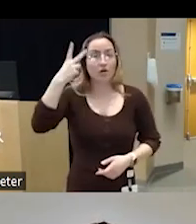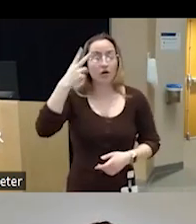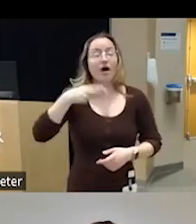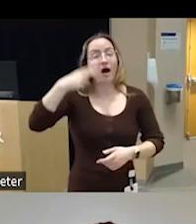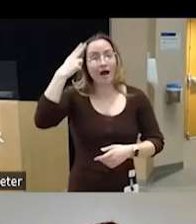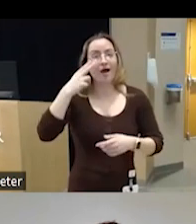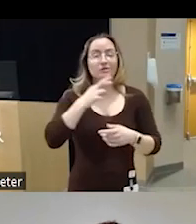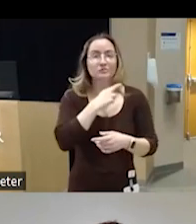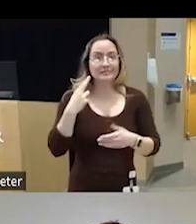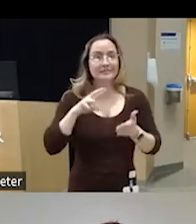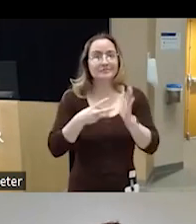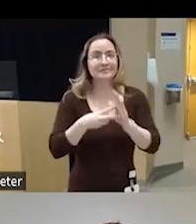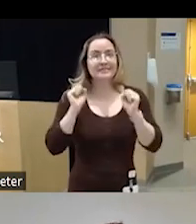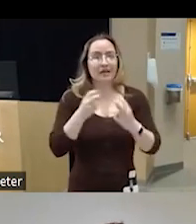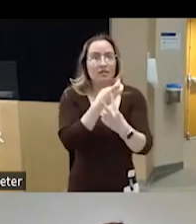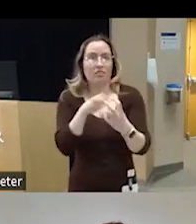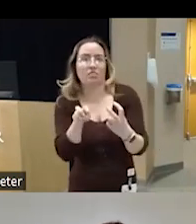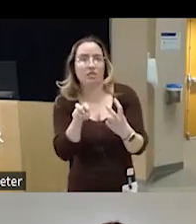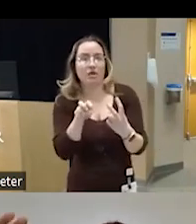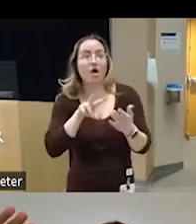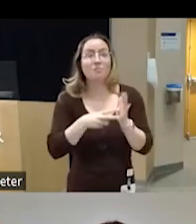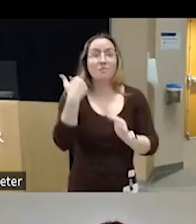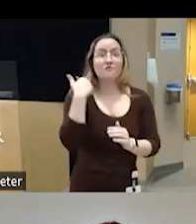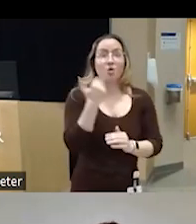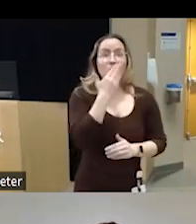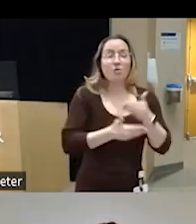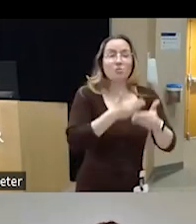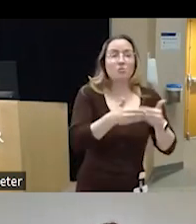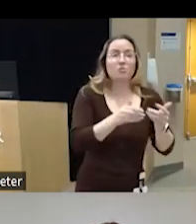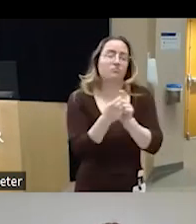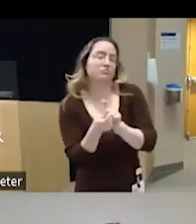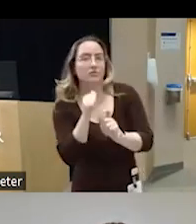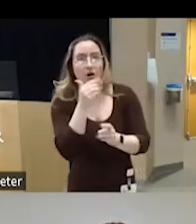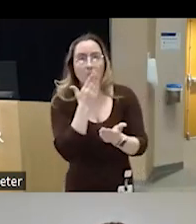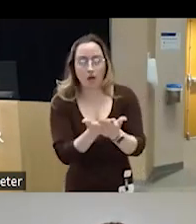doing as well. So insulin dysregulation, maybe related to